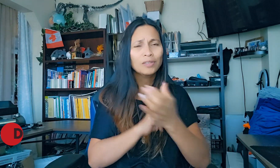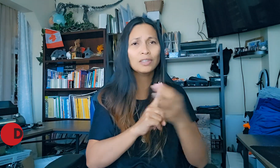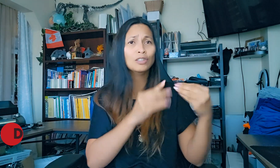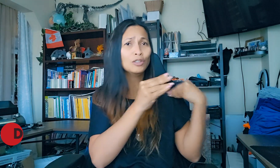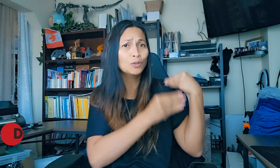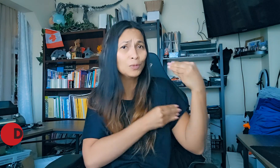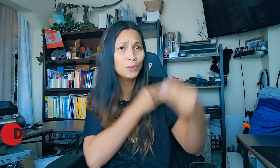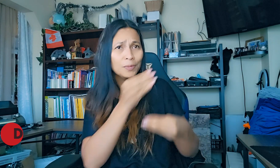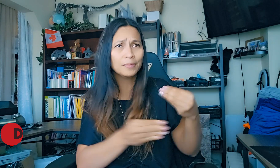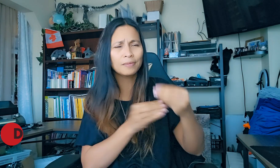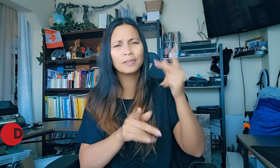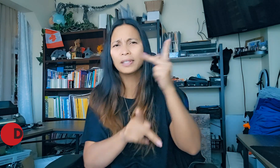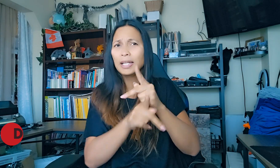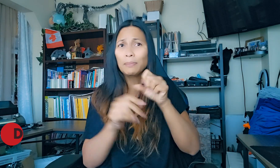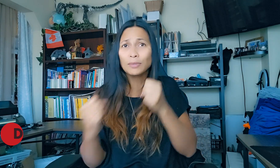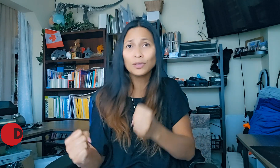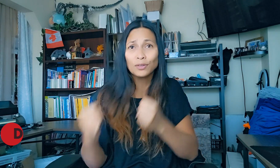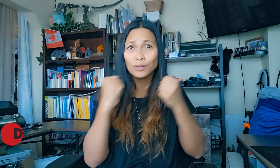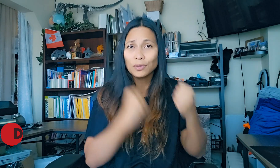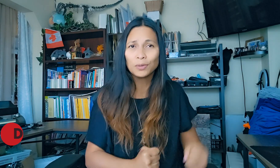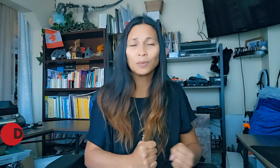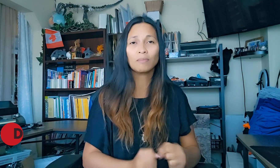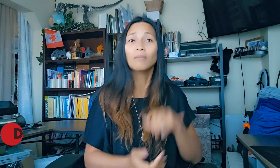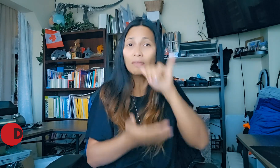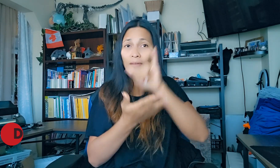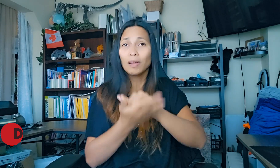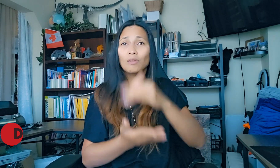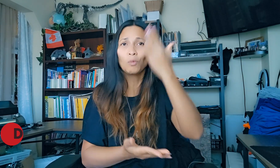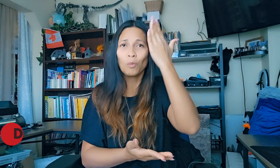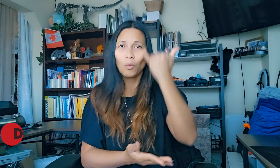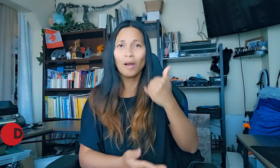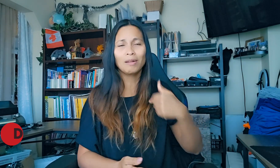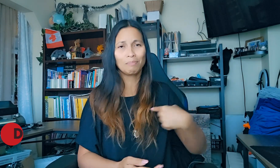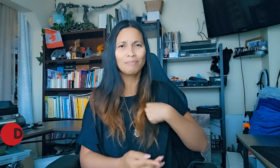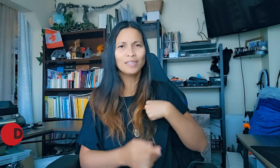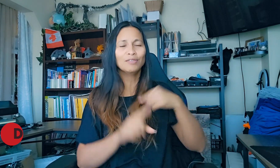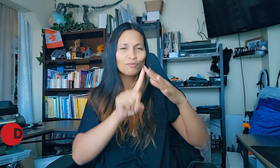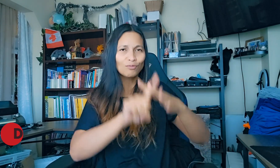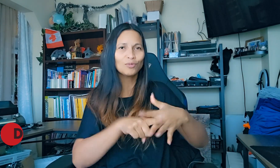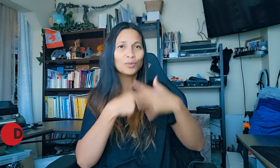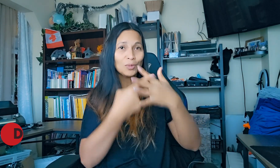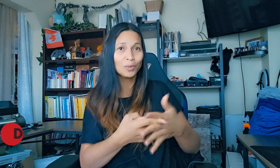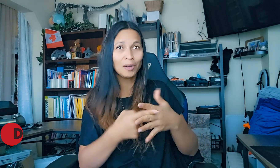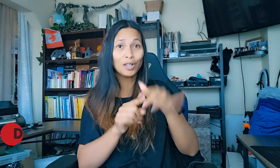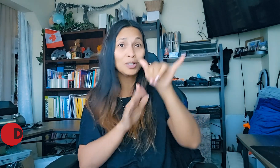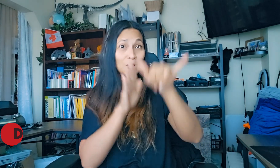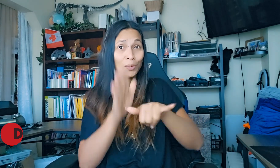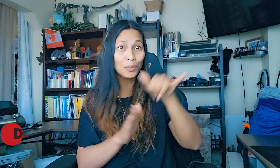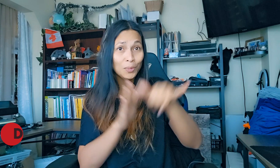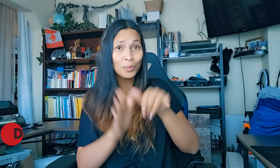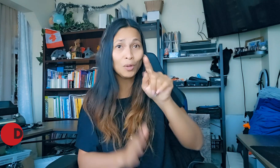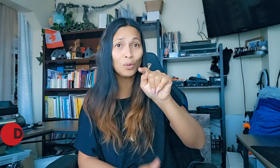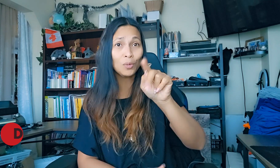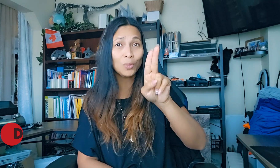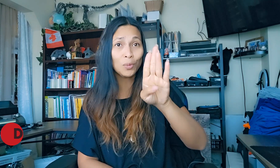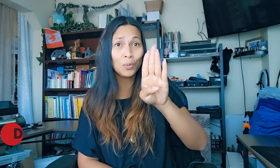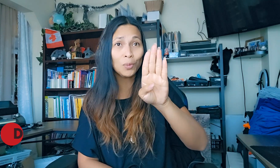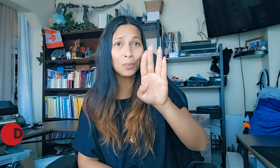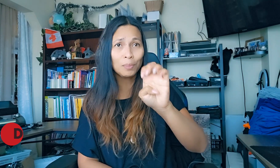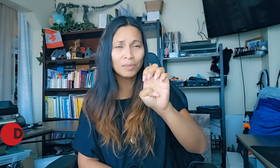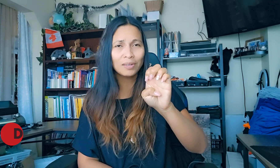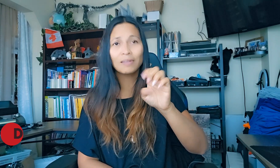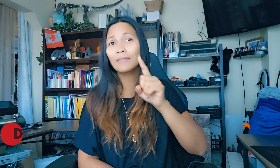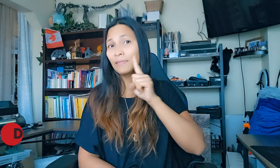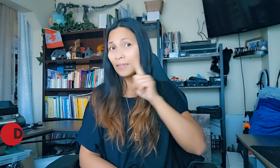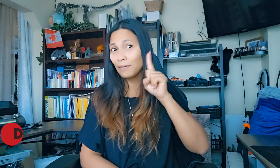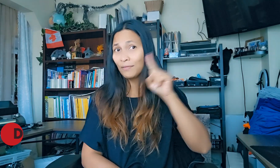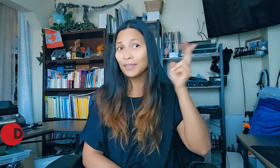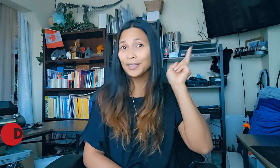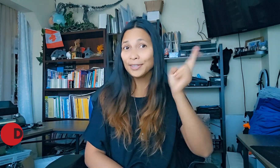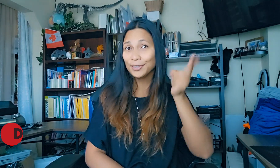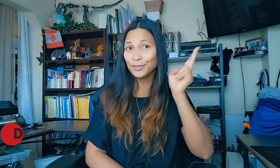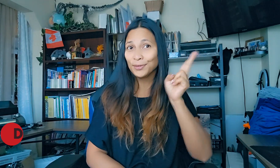and traditions to keep strong. That's why I started Deaf History channel on YouTube.